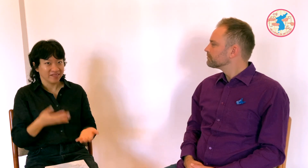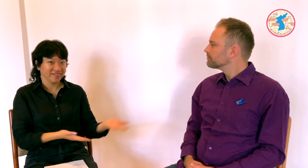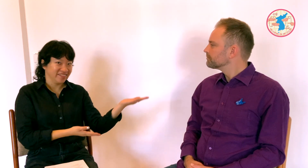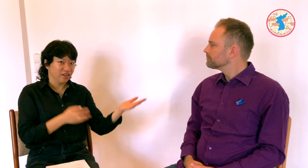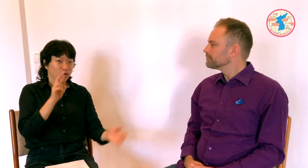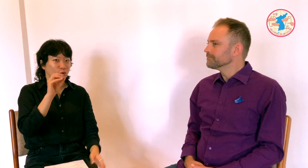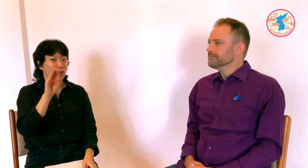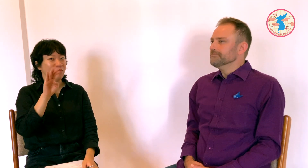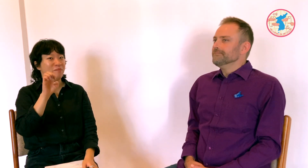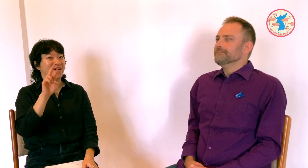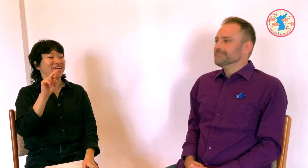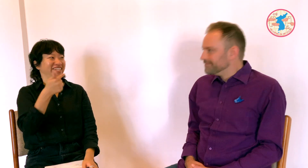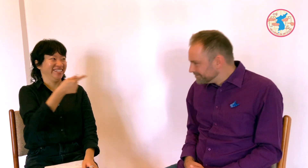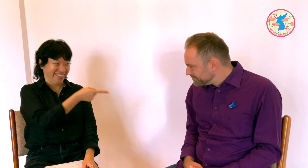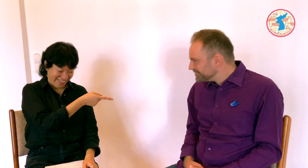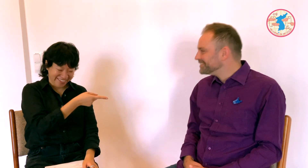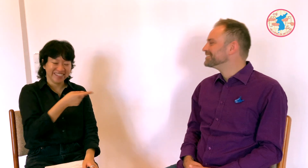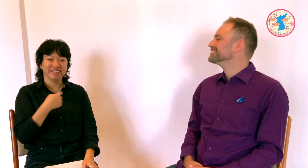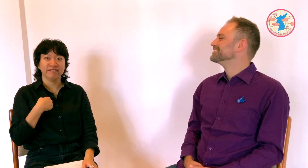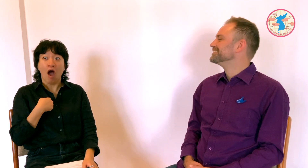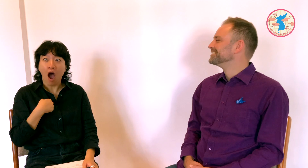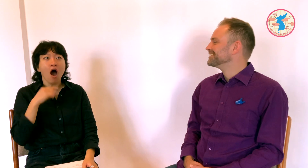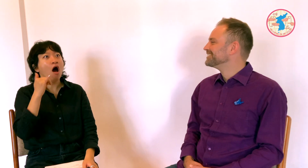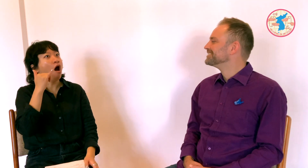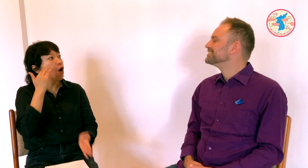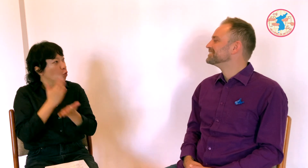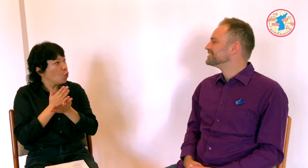Hyemi: Voila! That special Deaf gentleman is you, Robert. Of course, I truly wanted to meet you in person...